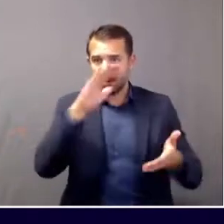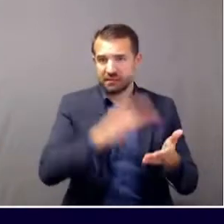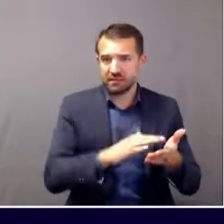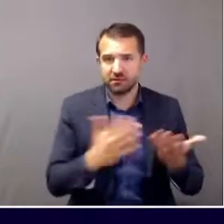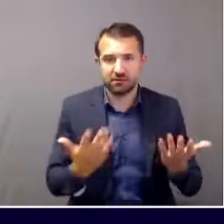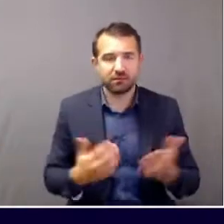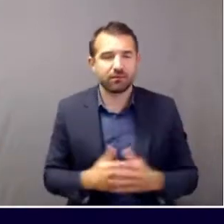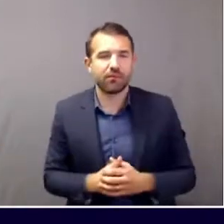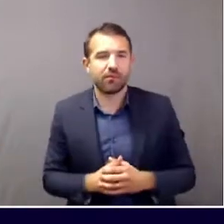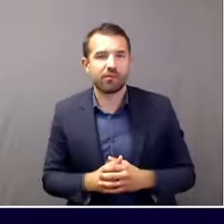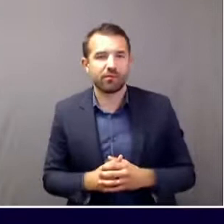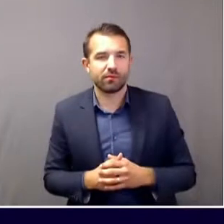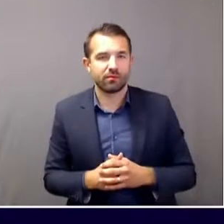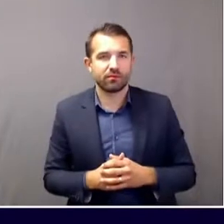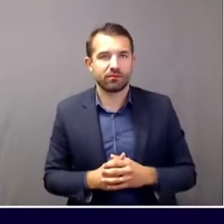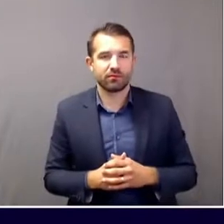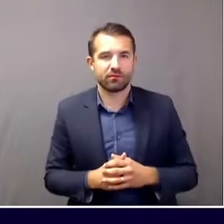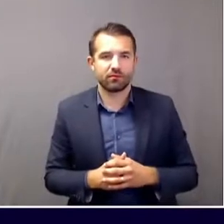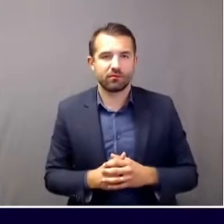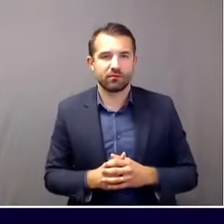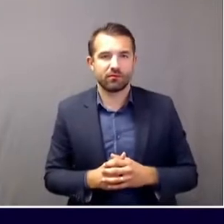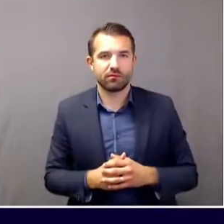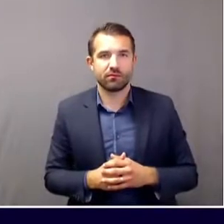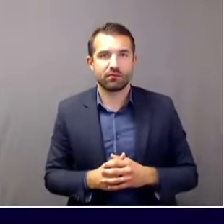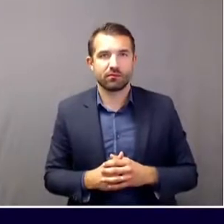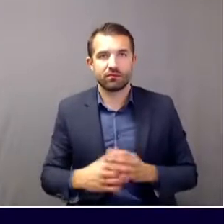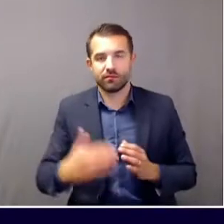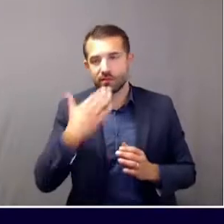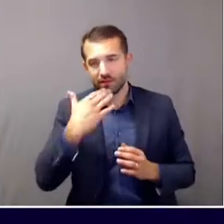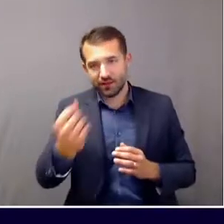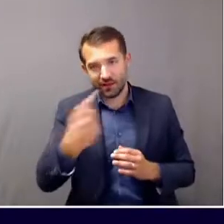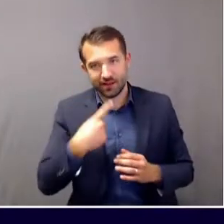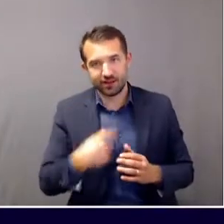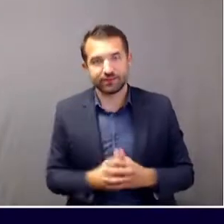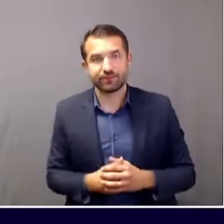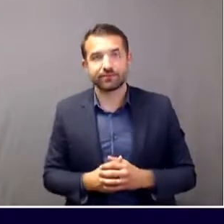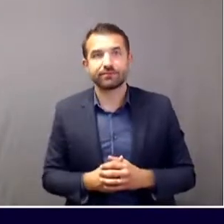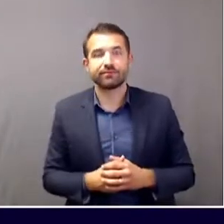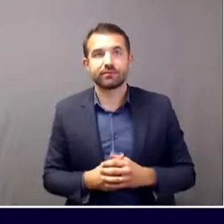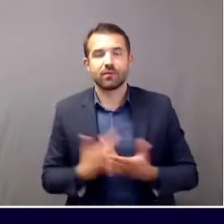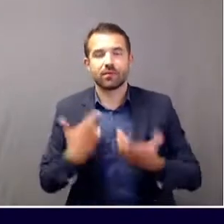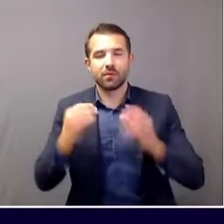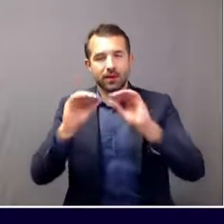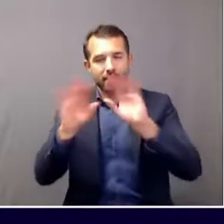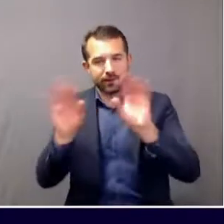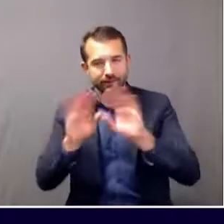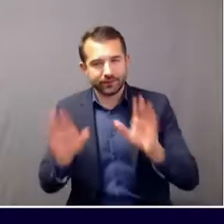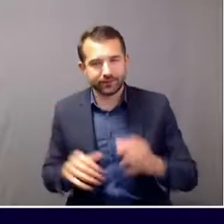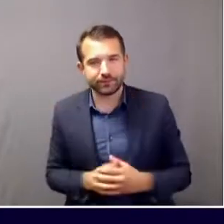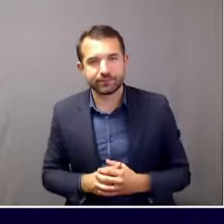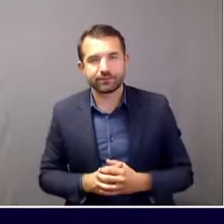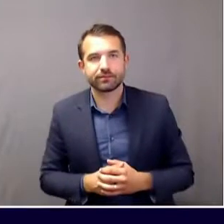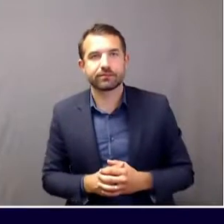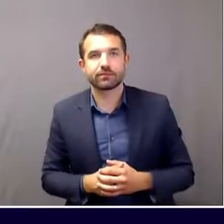when we assign cases out for investigation